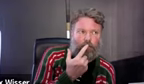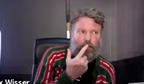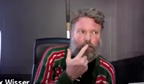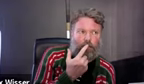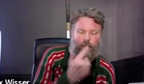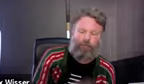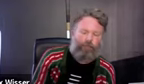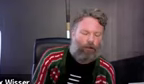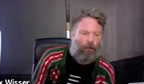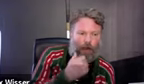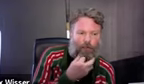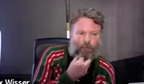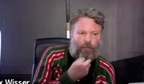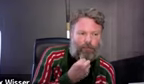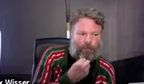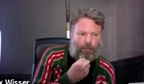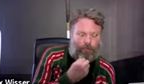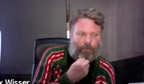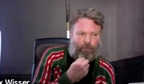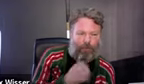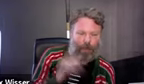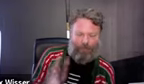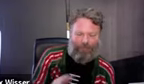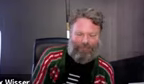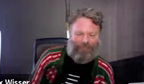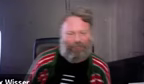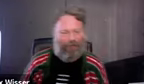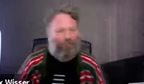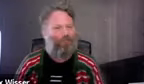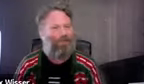living in St Peter's. I'm really bothered by the fact that my slide